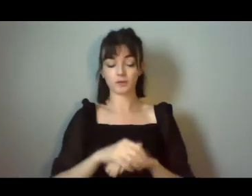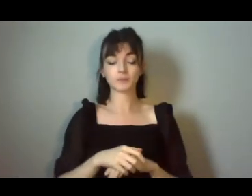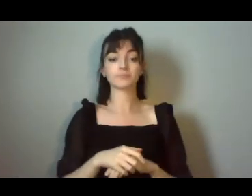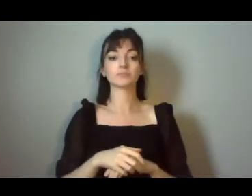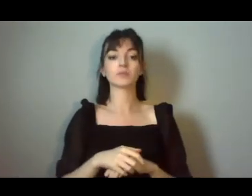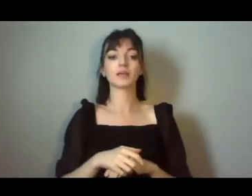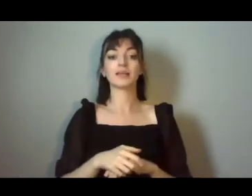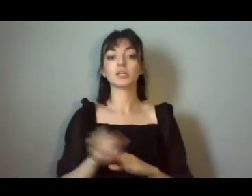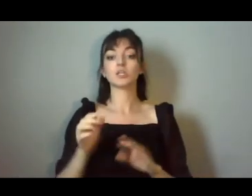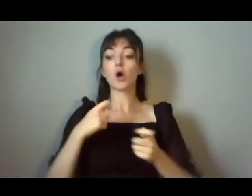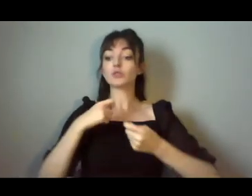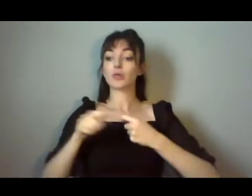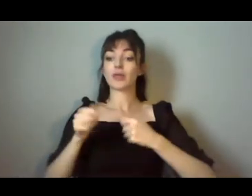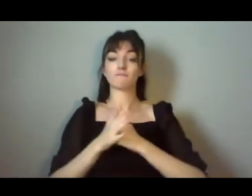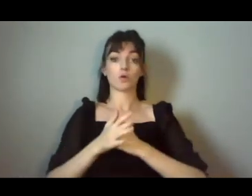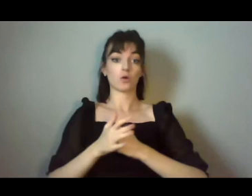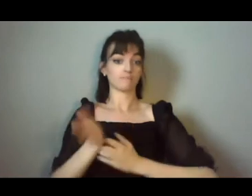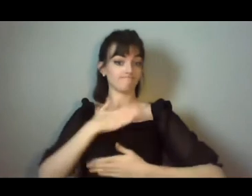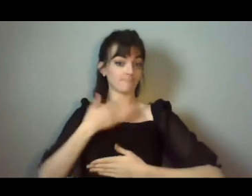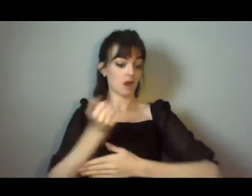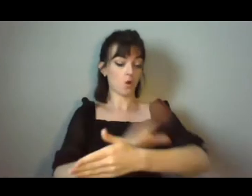own preparation as an organisation through our code of practice,